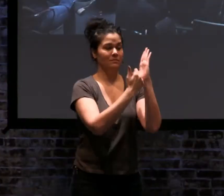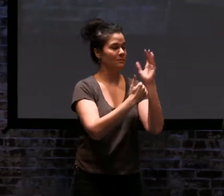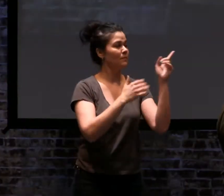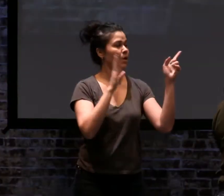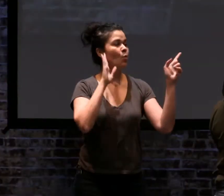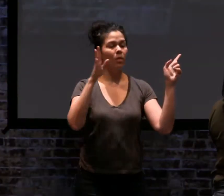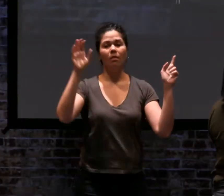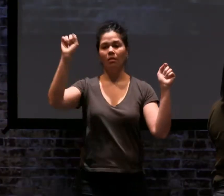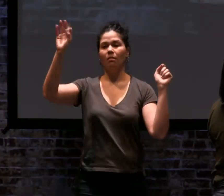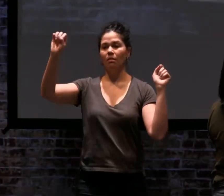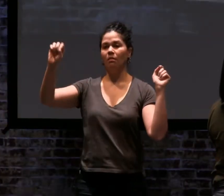While Patty is scribing,